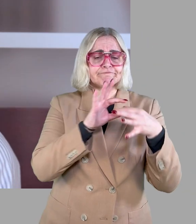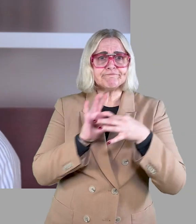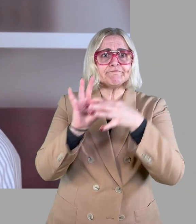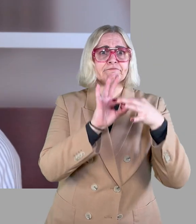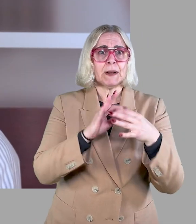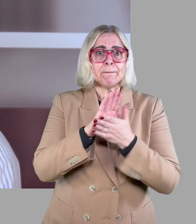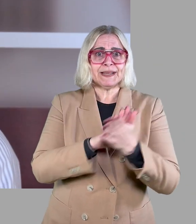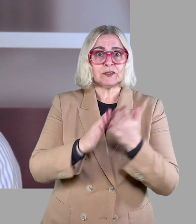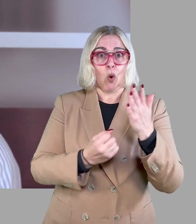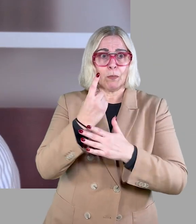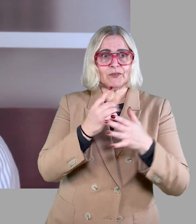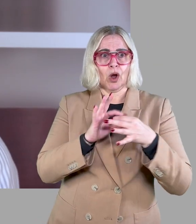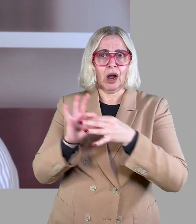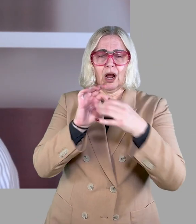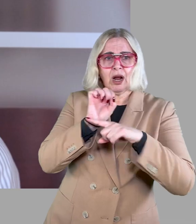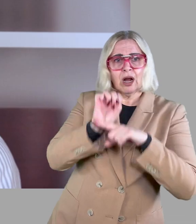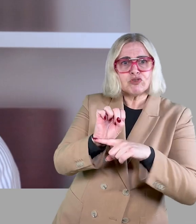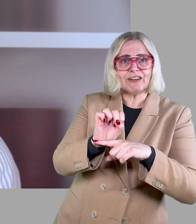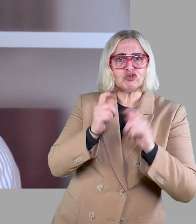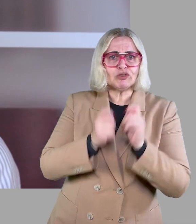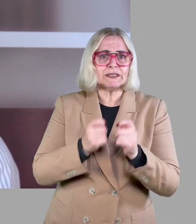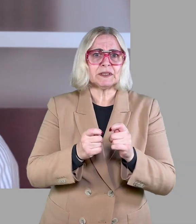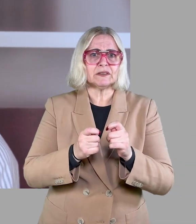What these strongly shared mechanisms of disease underscore